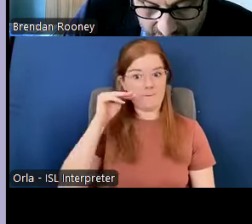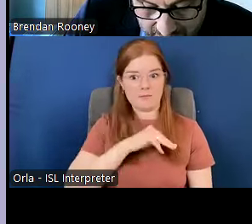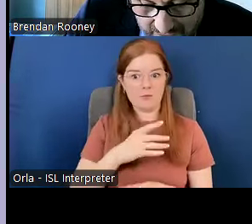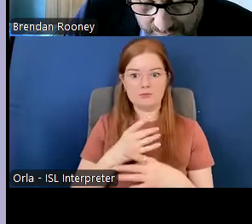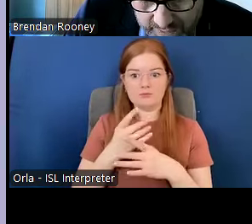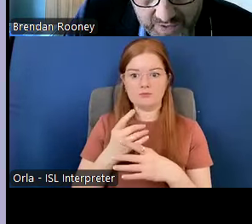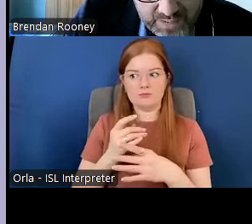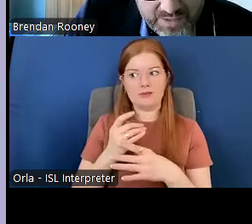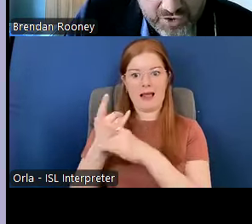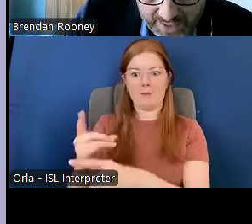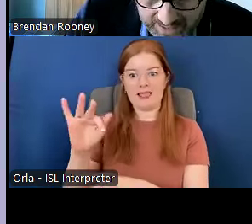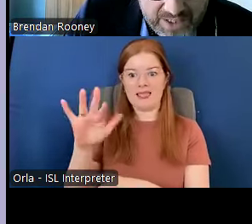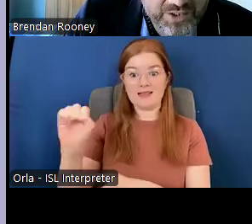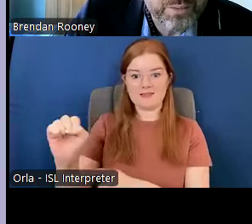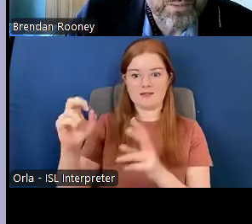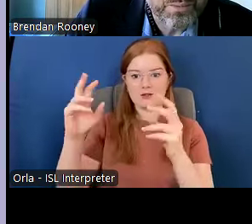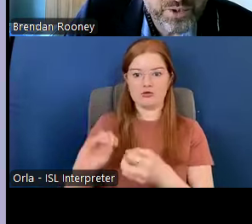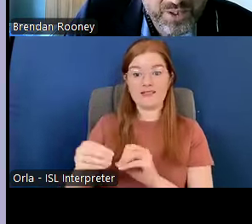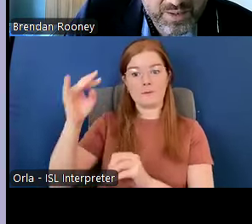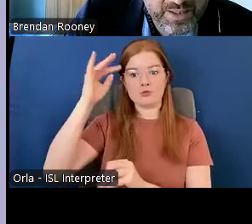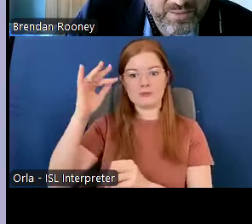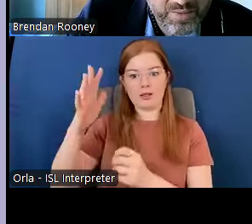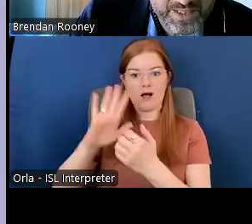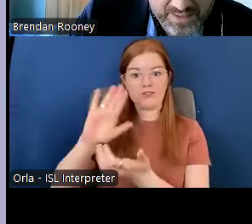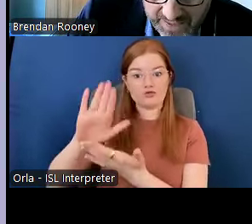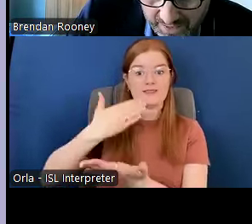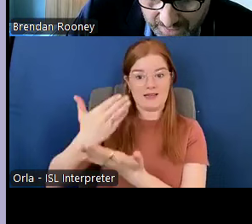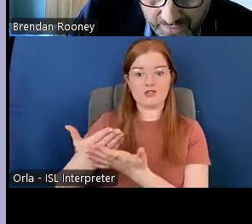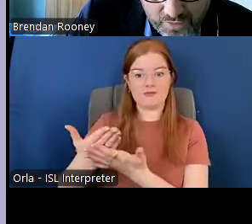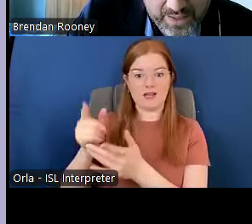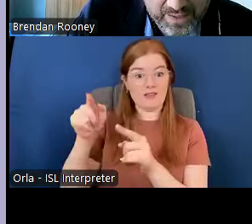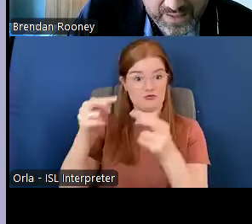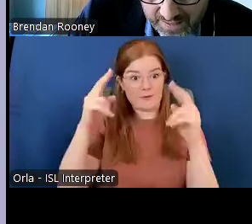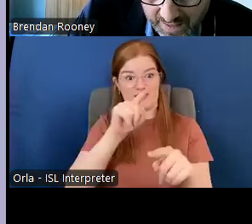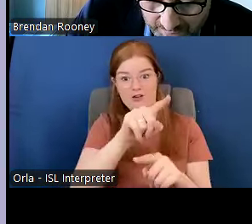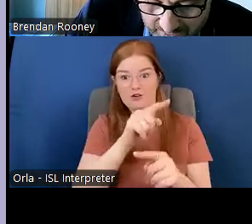Gleizes' principles of translation, which are represented here in the diagram you see